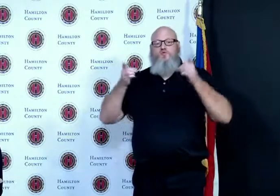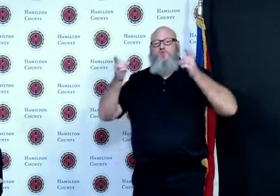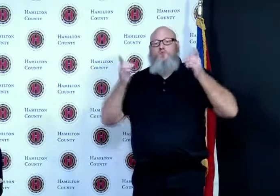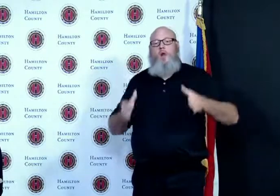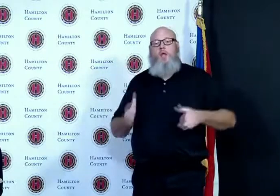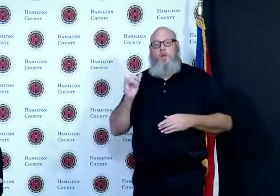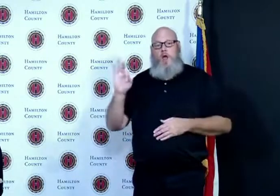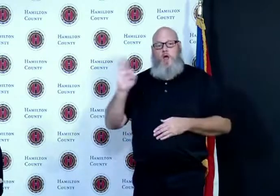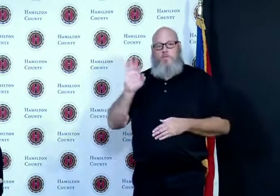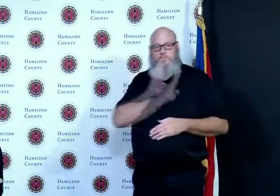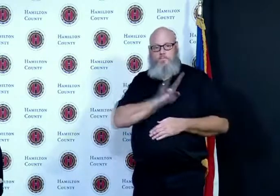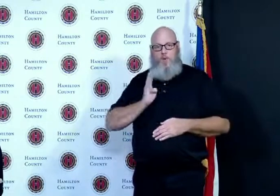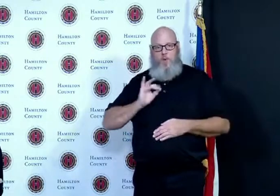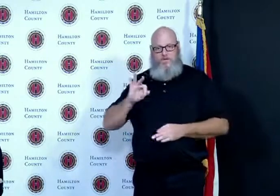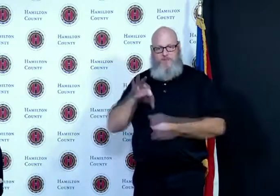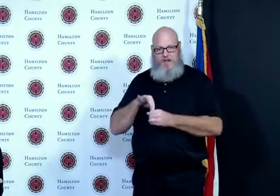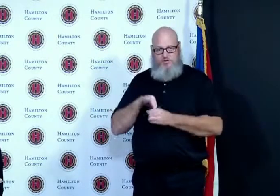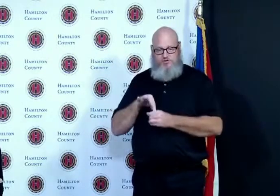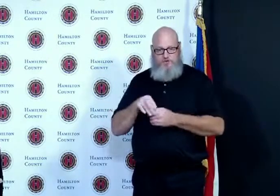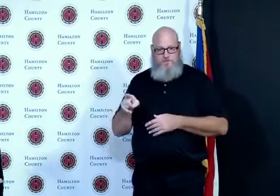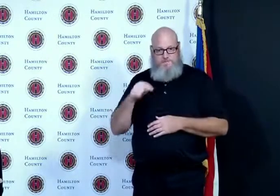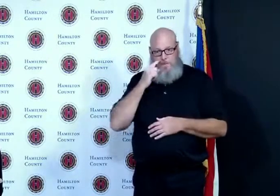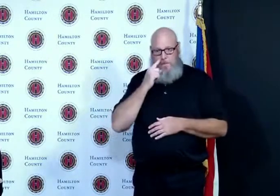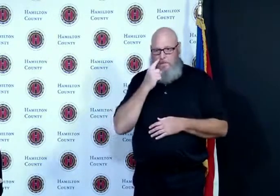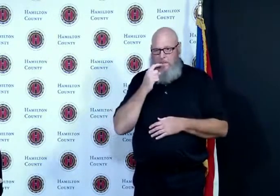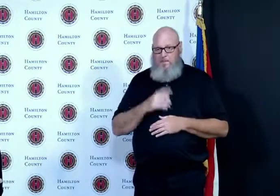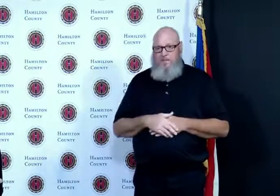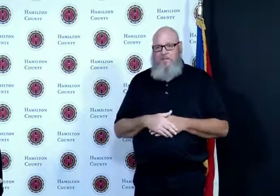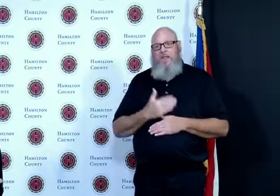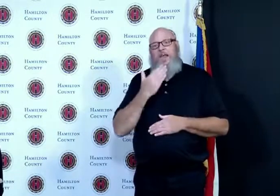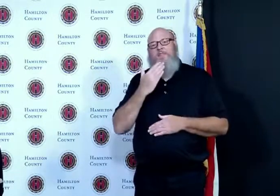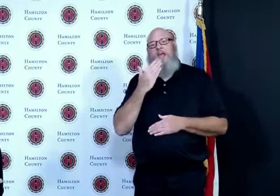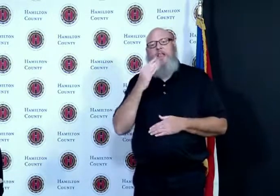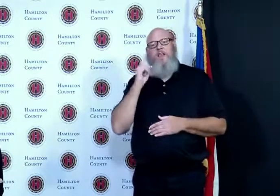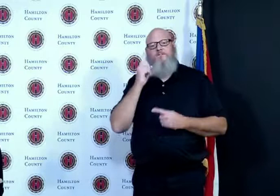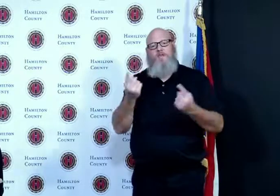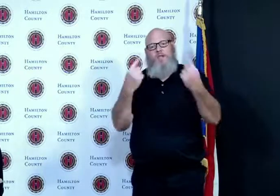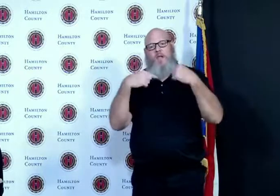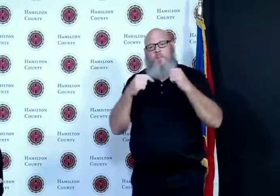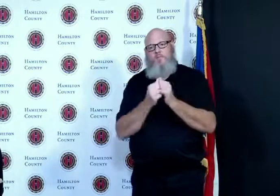this morning to talk through a little bit of the logistics related to the site at the board